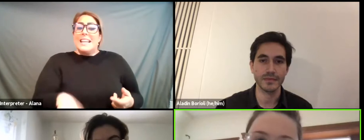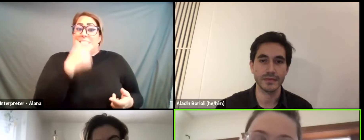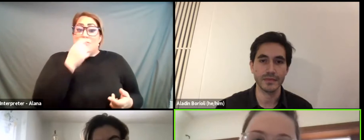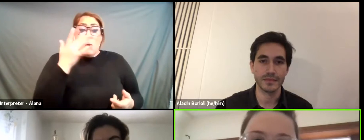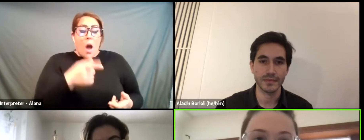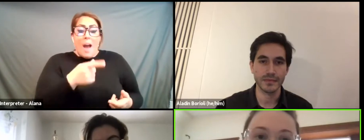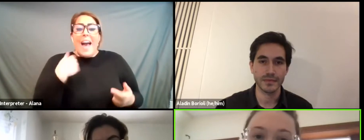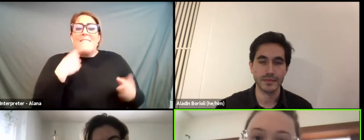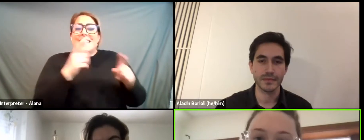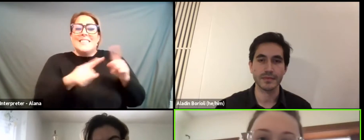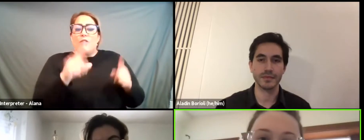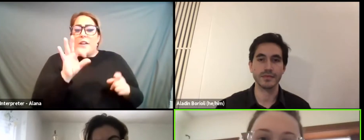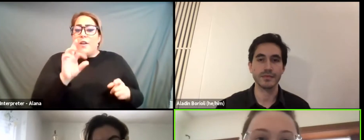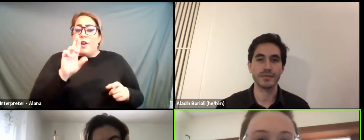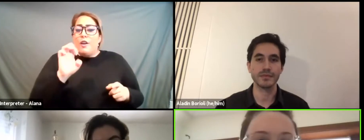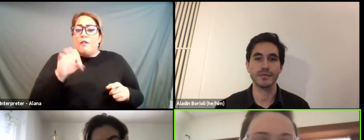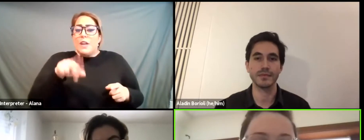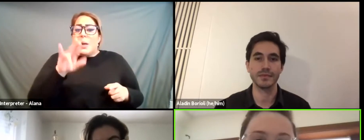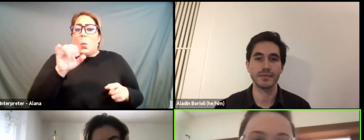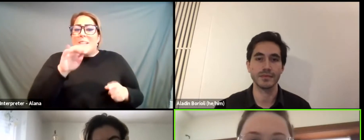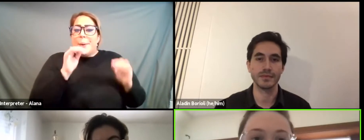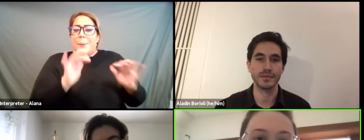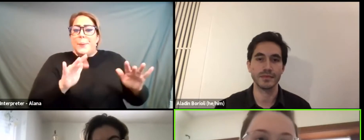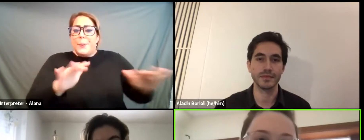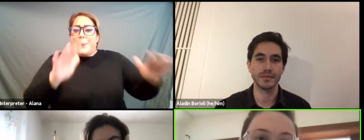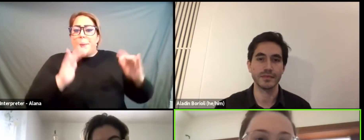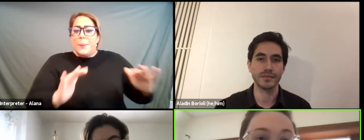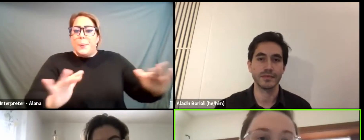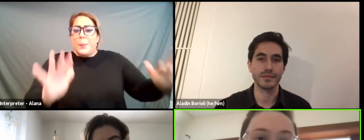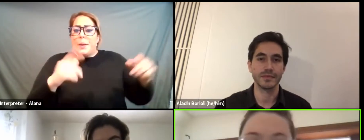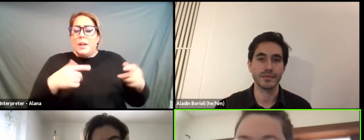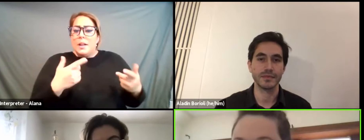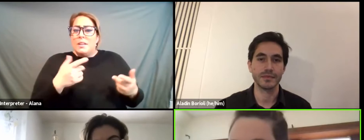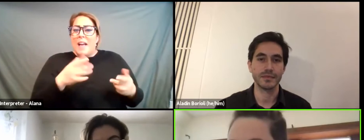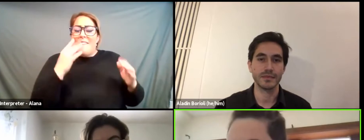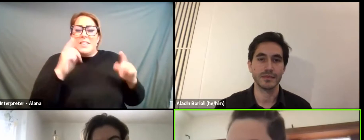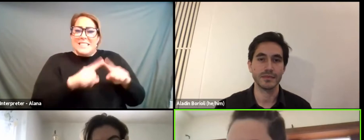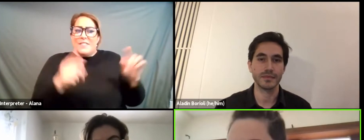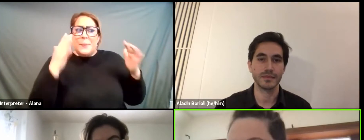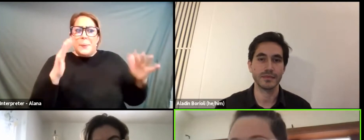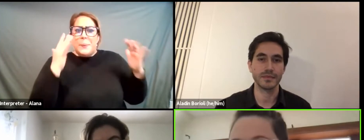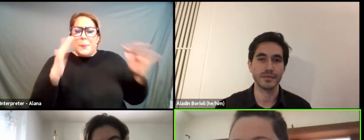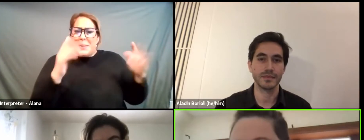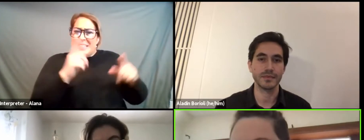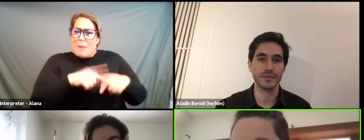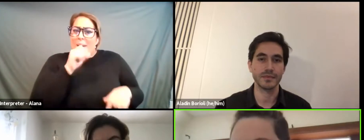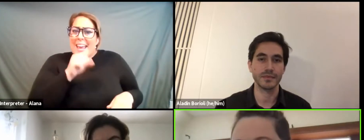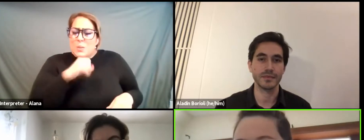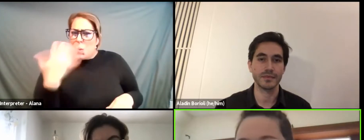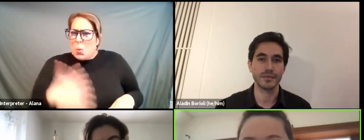how old they are. So it really gives you a full view of what's going on in the colony. I also